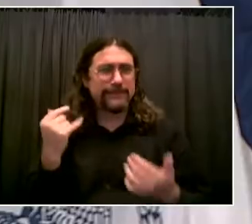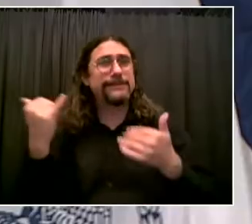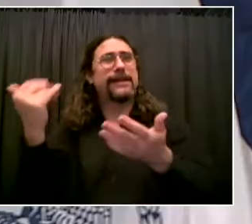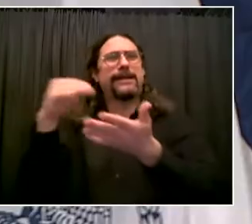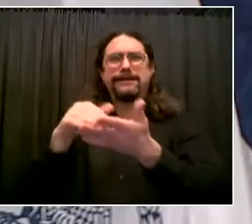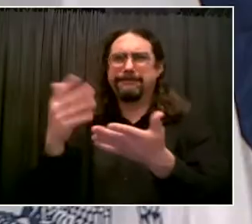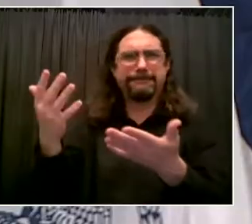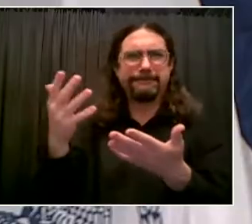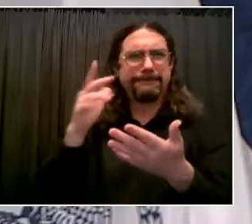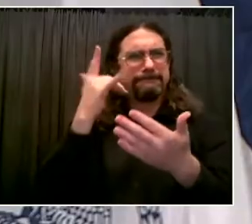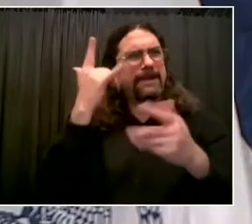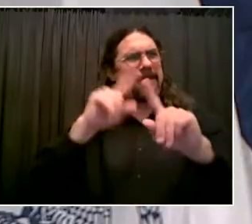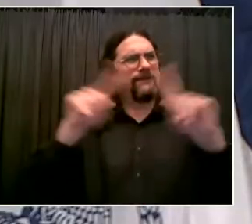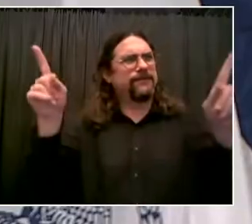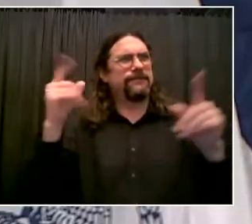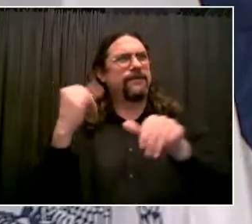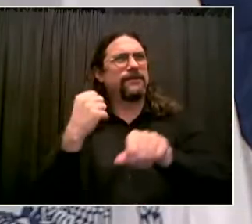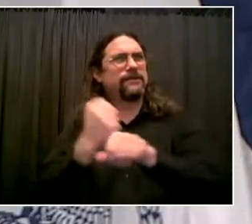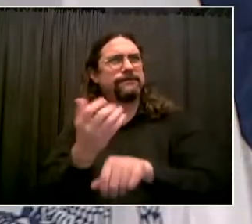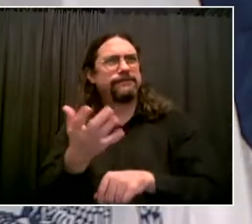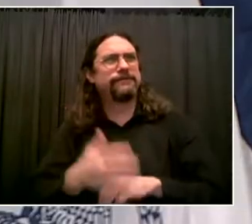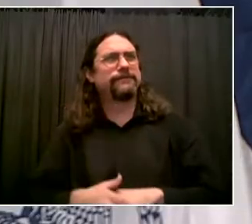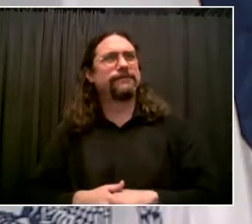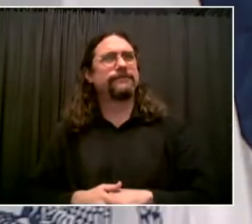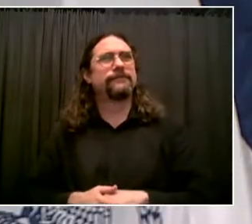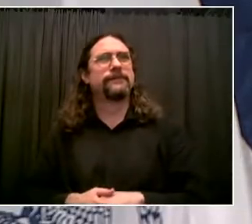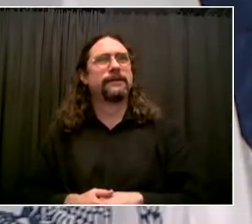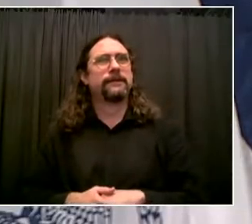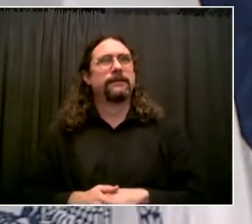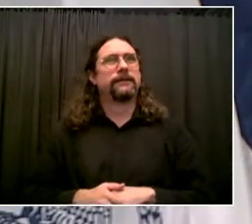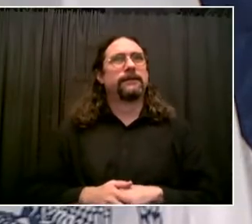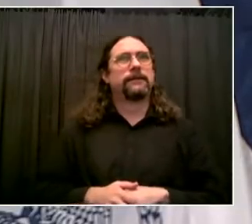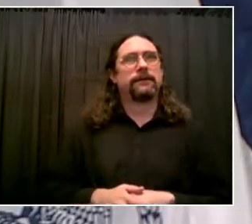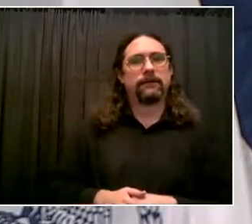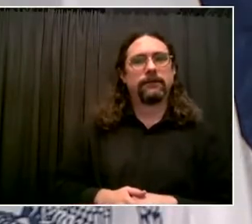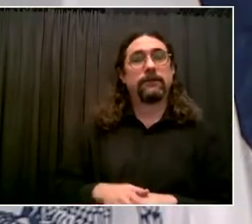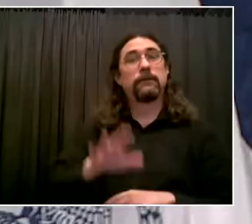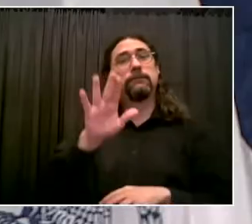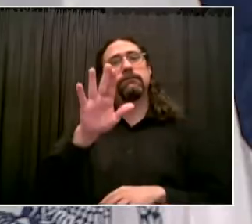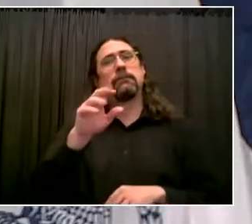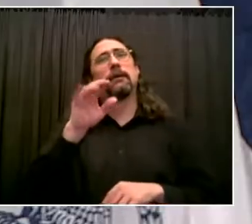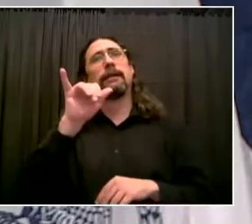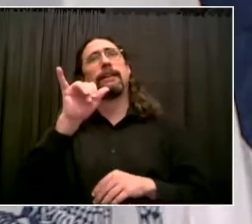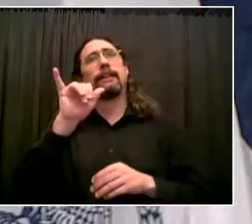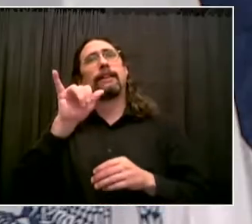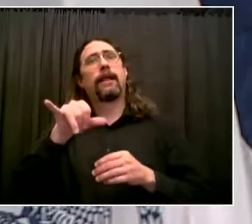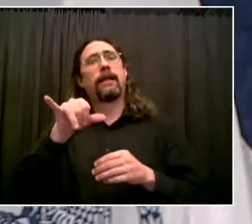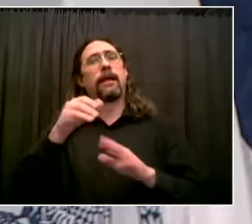BAECUSE I THINK, THE FACT IS, SOMETHING LIKE CEASE-FIRE IN